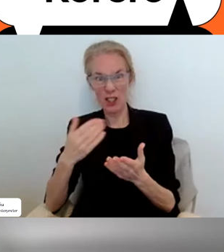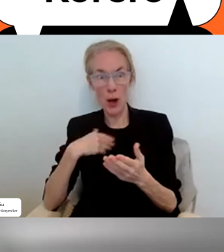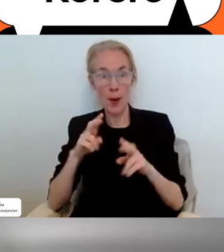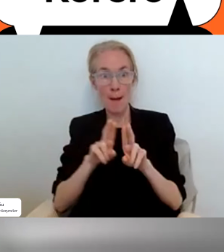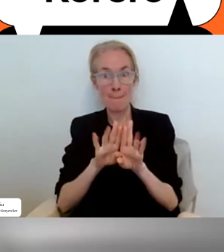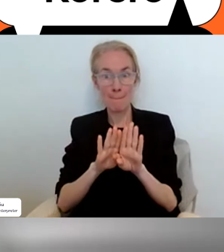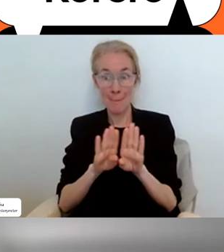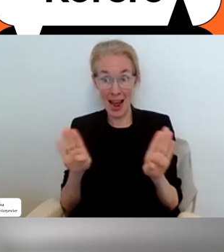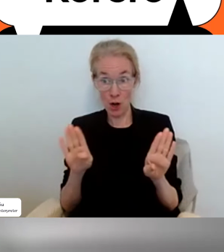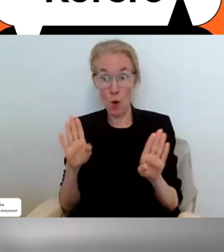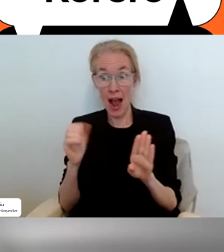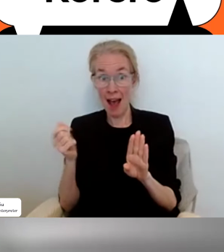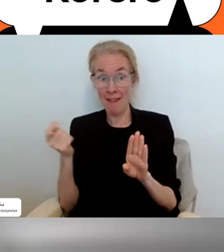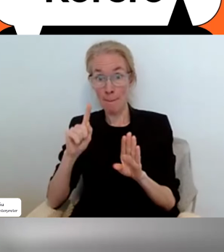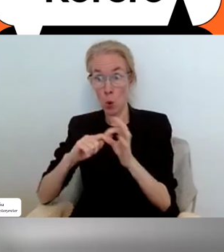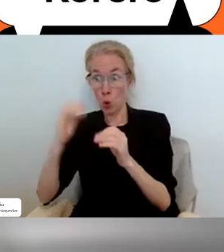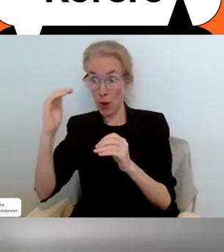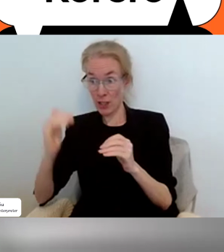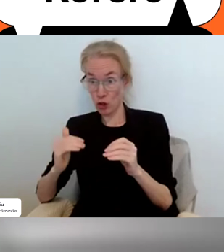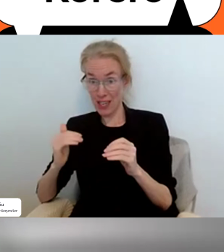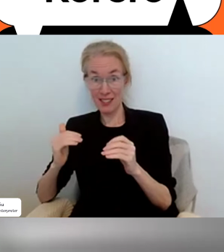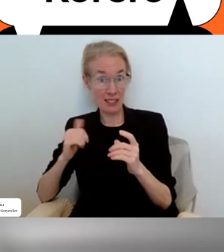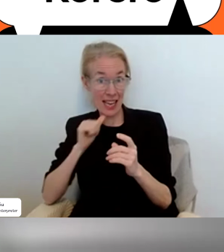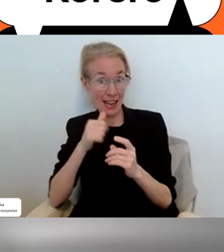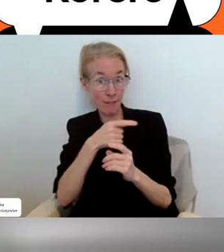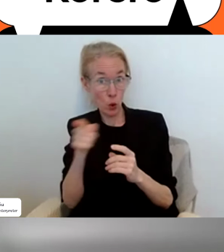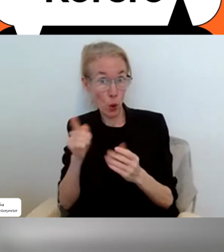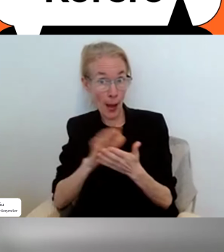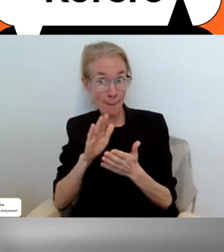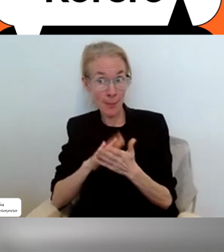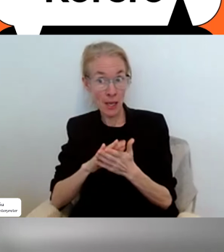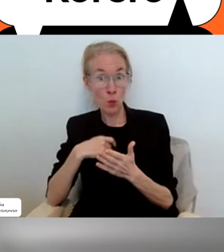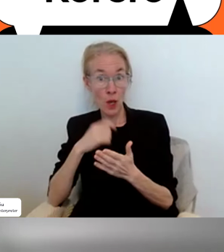offline later on and you can reply to us in writing, we can distribute